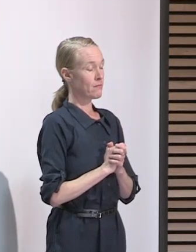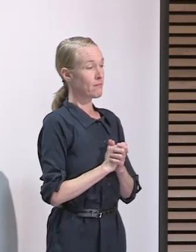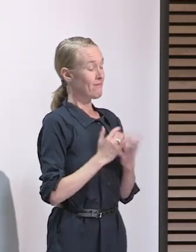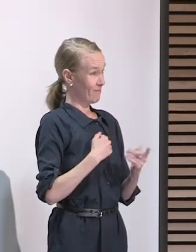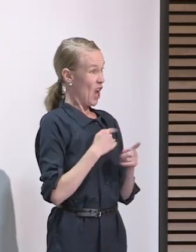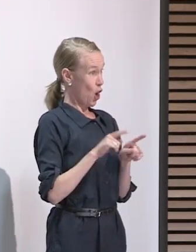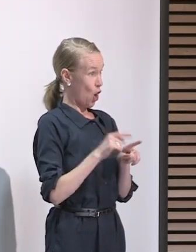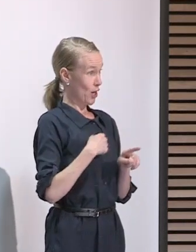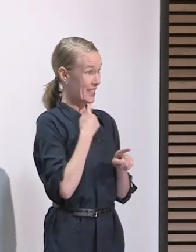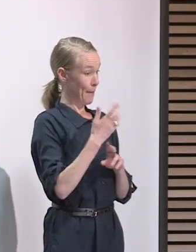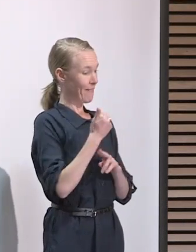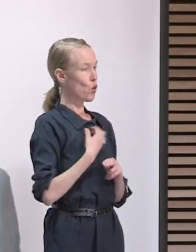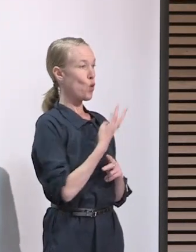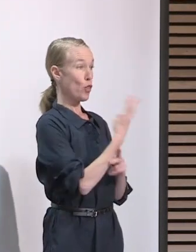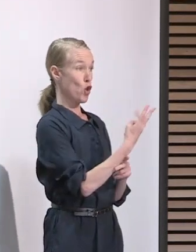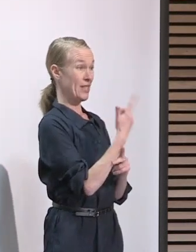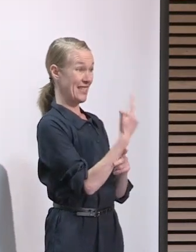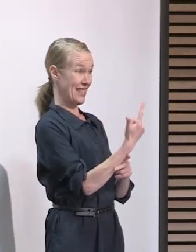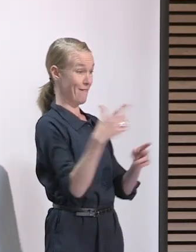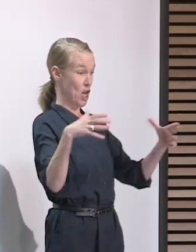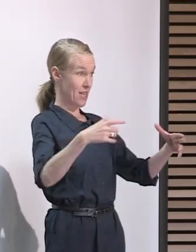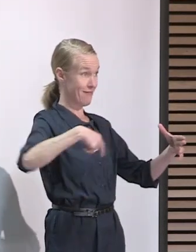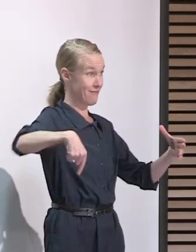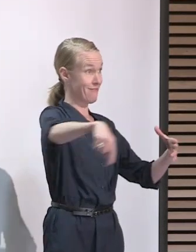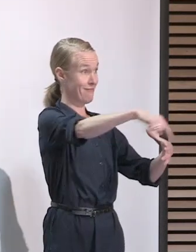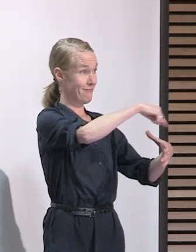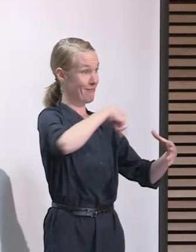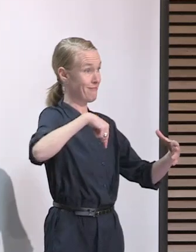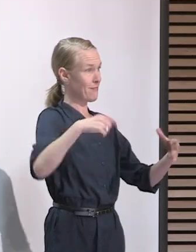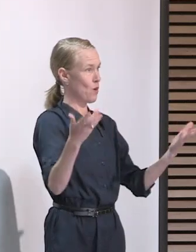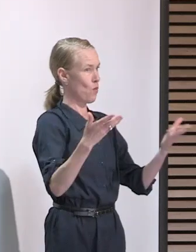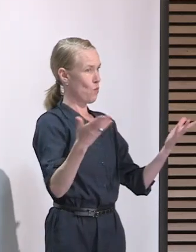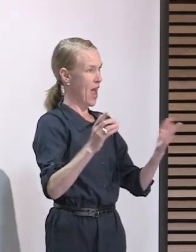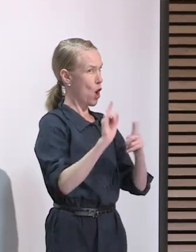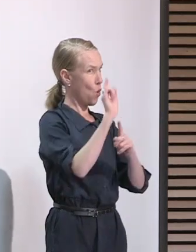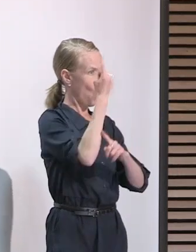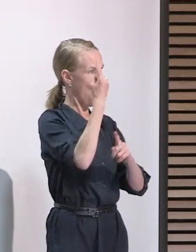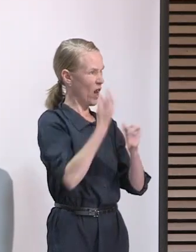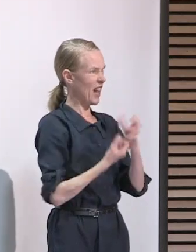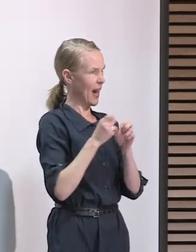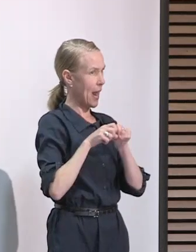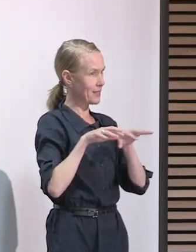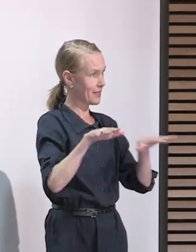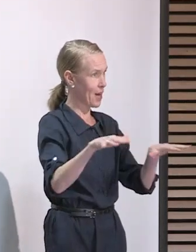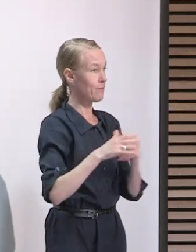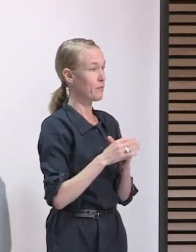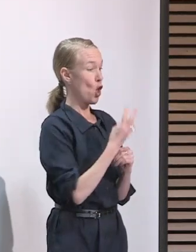cases in quarantine. As I said earlier, of the 37 cases in